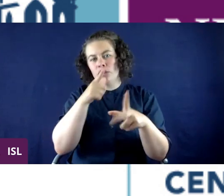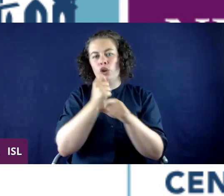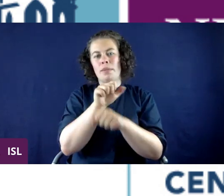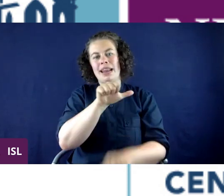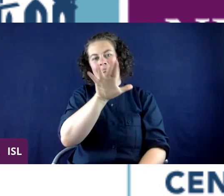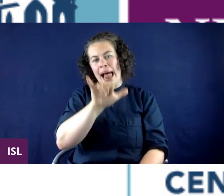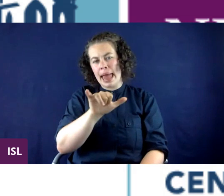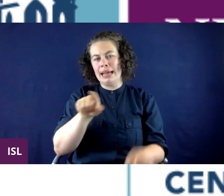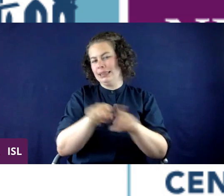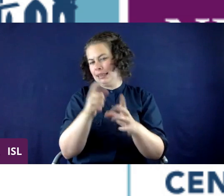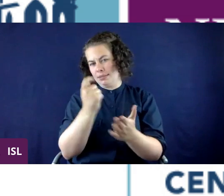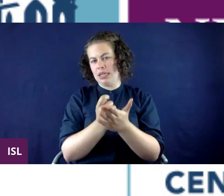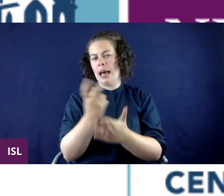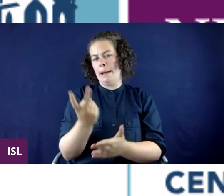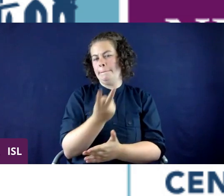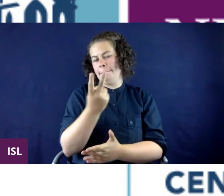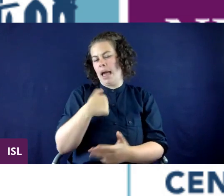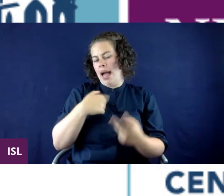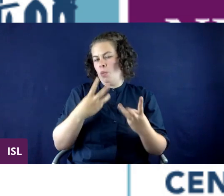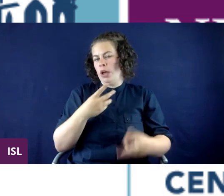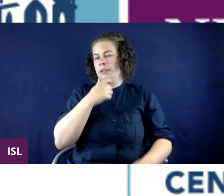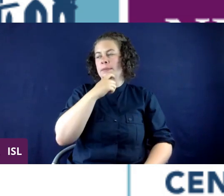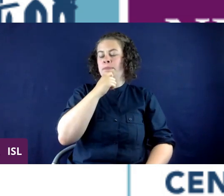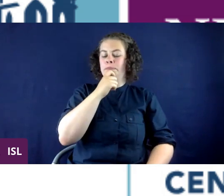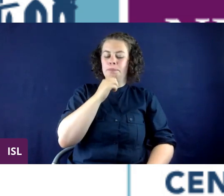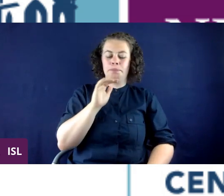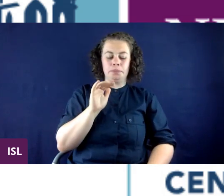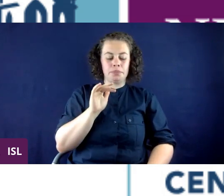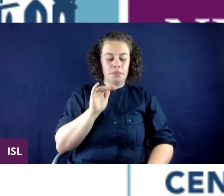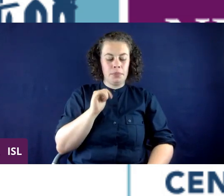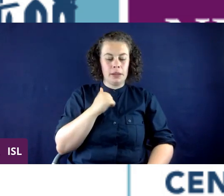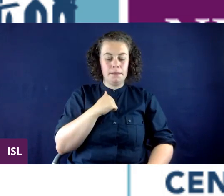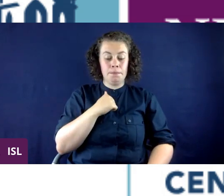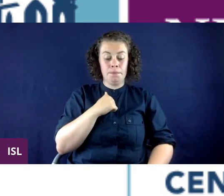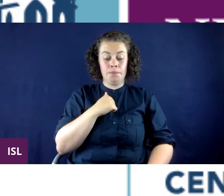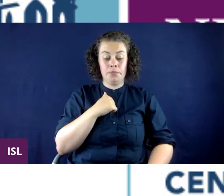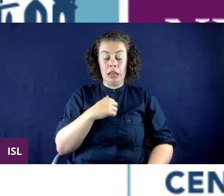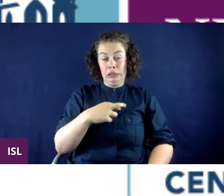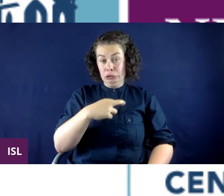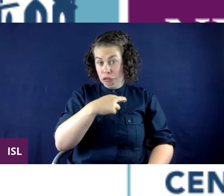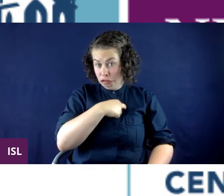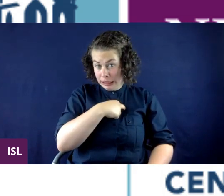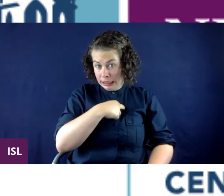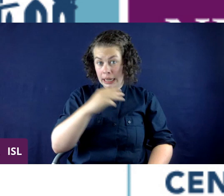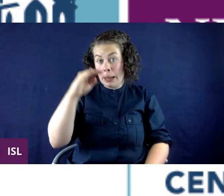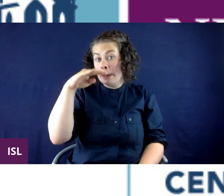lead it to being an ally. We really need to start looking at this from